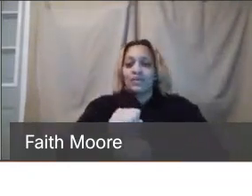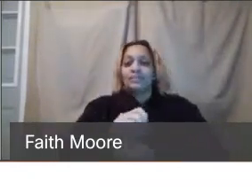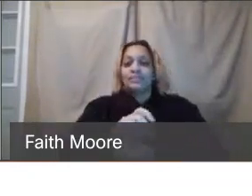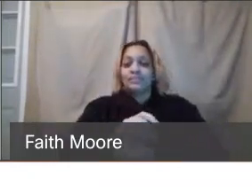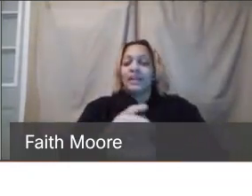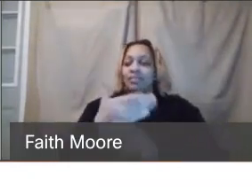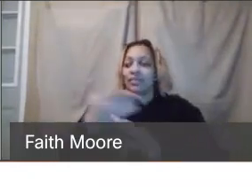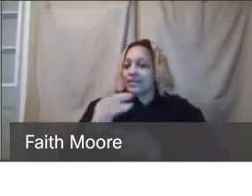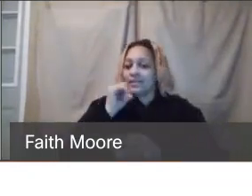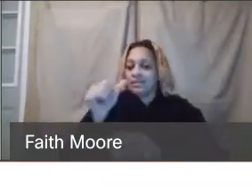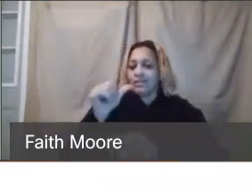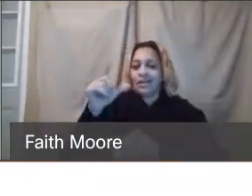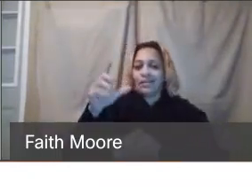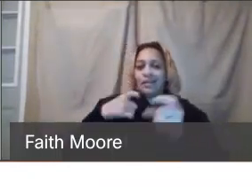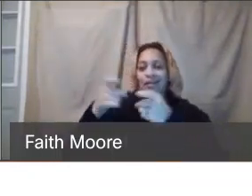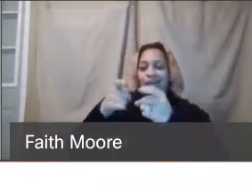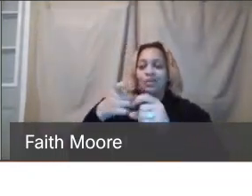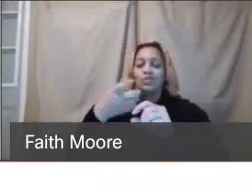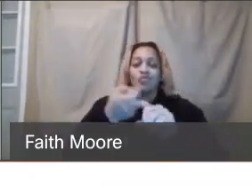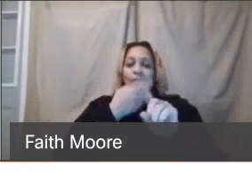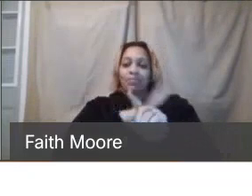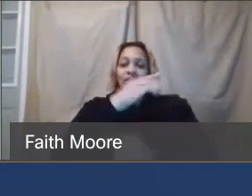Project 3 paving project.